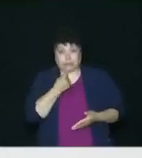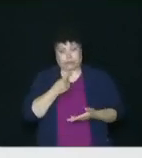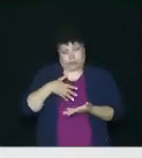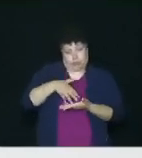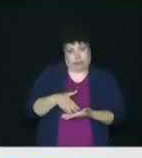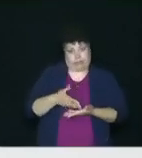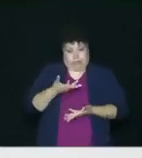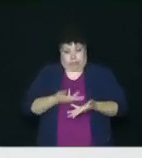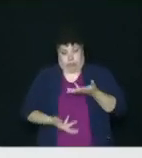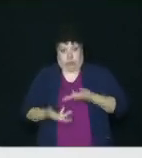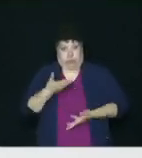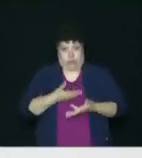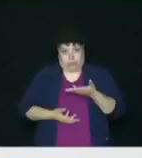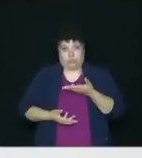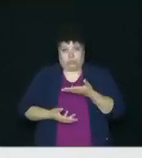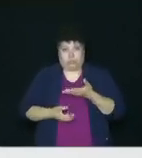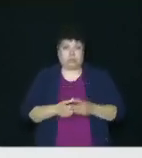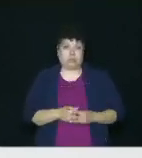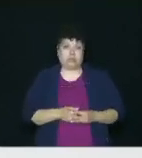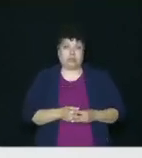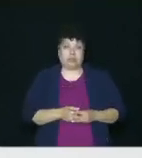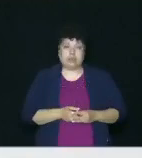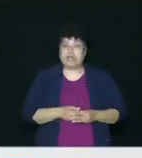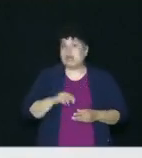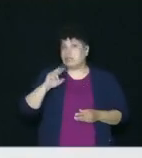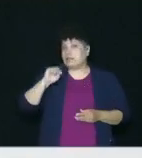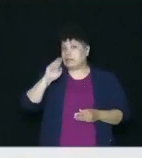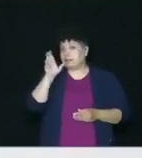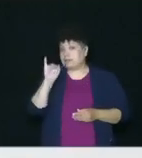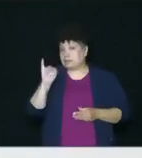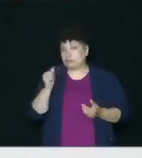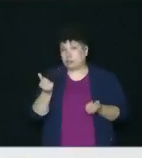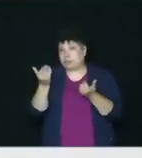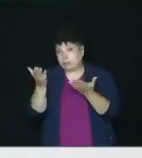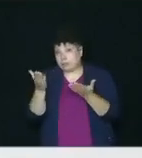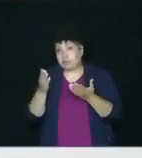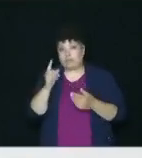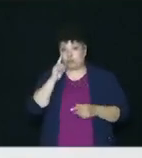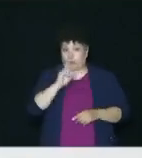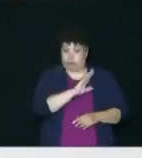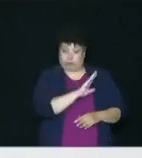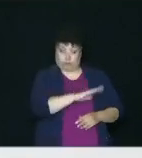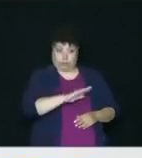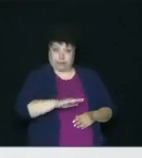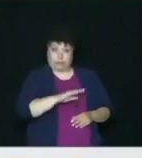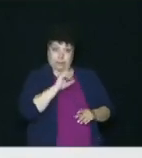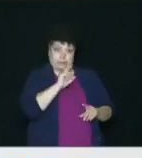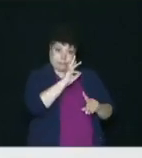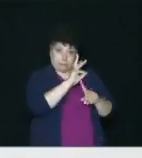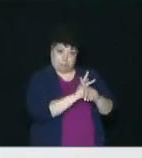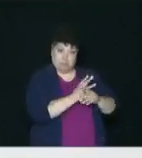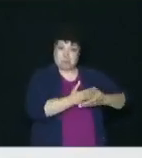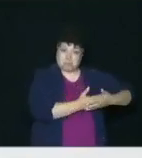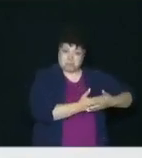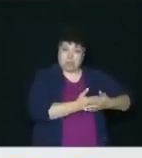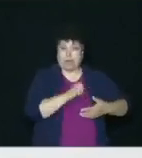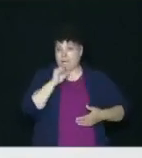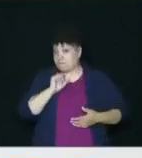THIS INTERVAL MIGHT BE SHORTENED TO FOUR WEEKS FOR THOSE WHO ARE MODERATELY TO SEVERELY